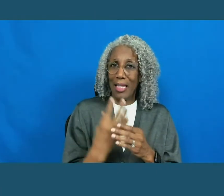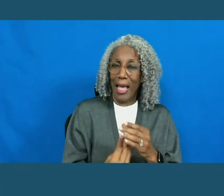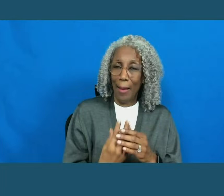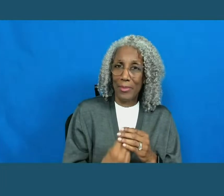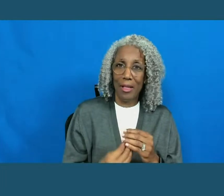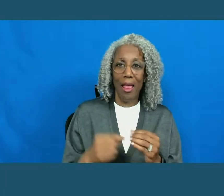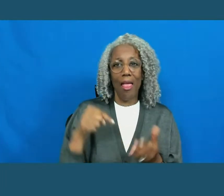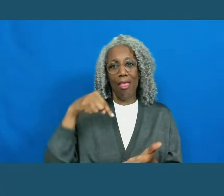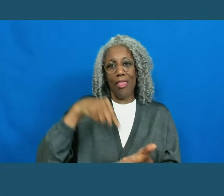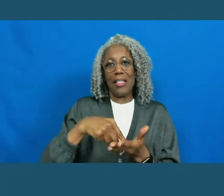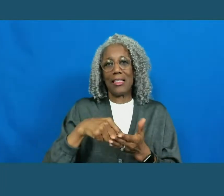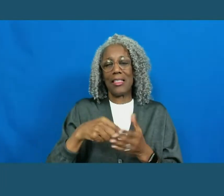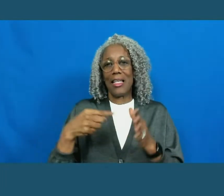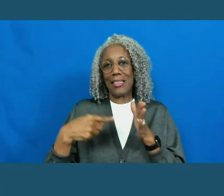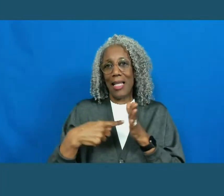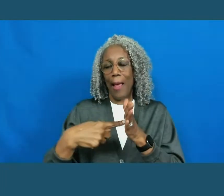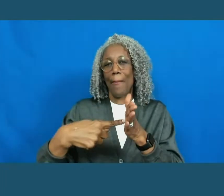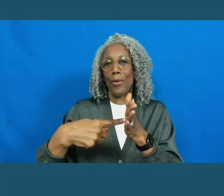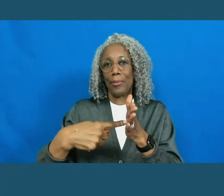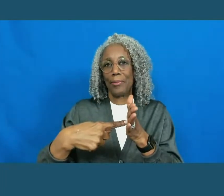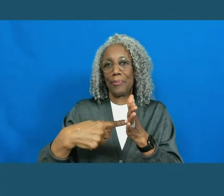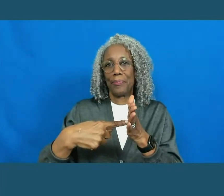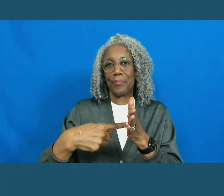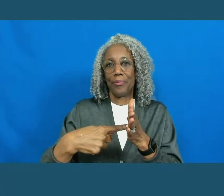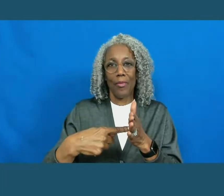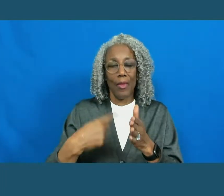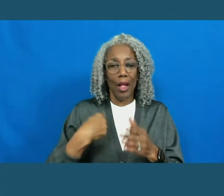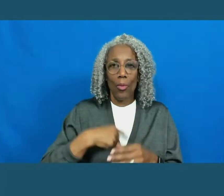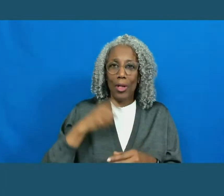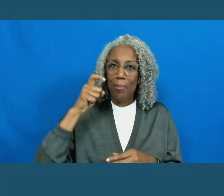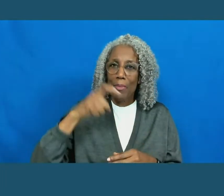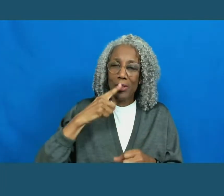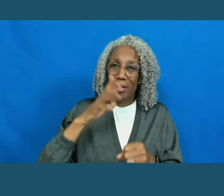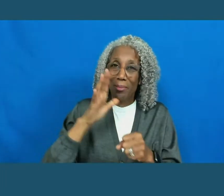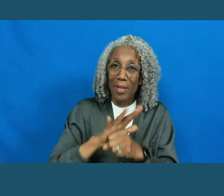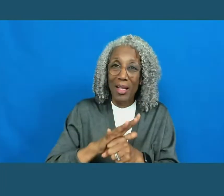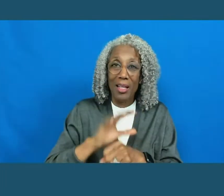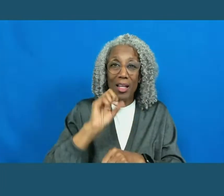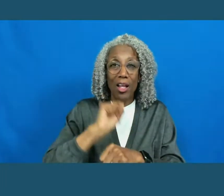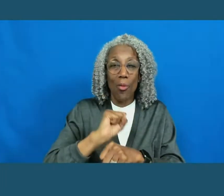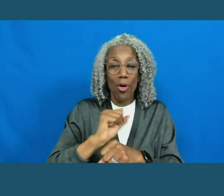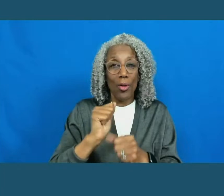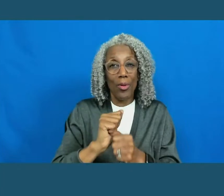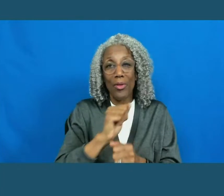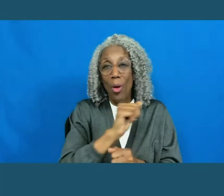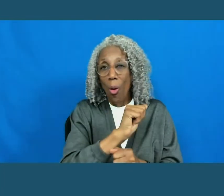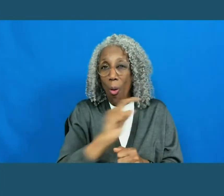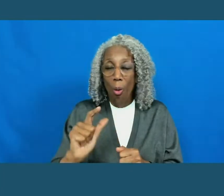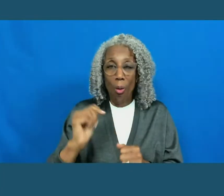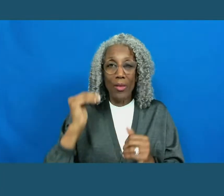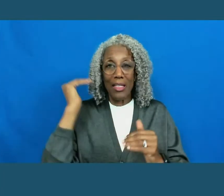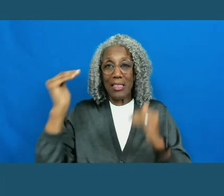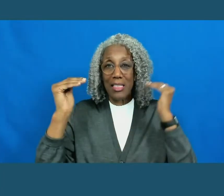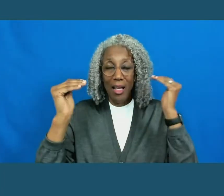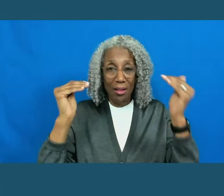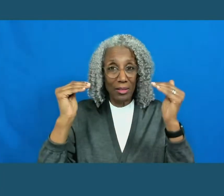this evening about what are we going to do about these gaps? This is an example of what I'm